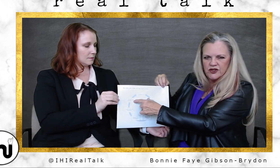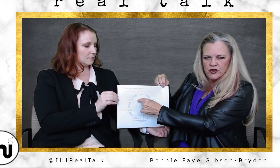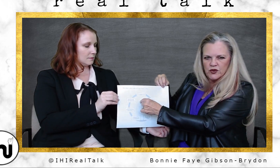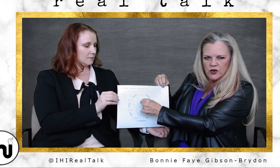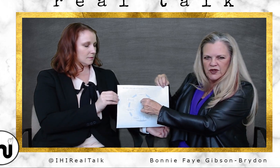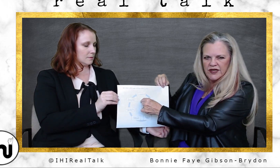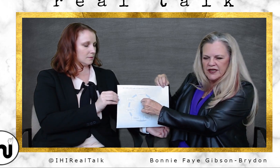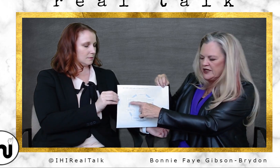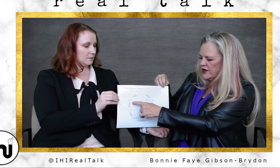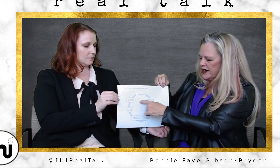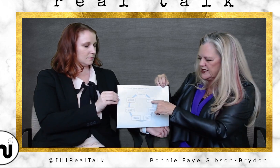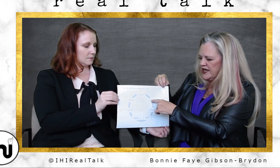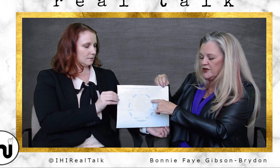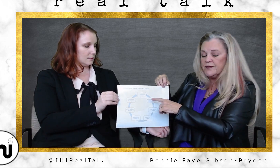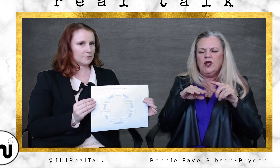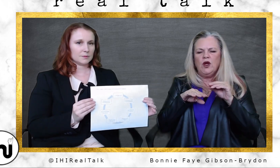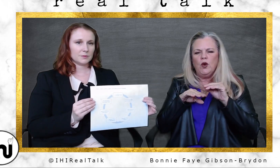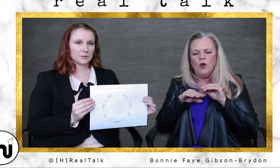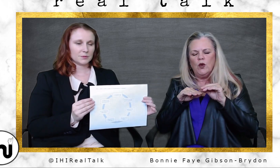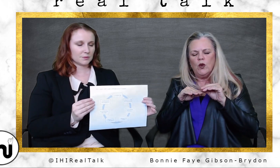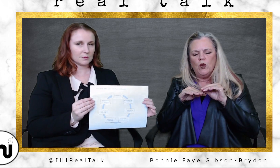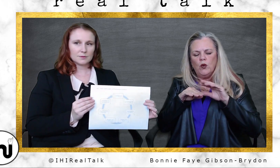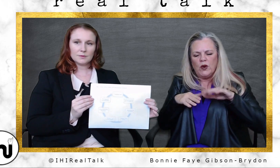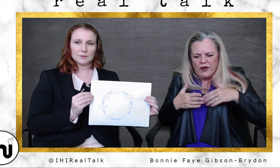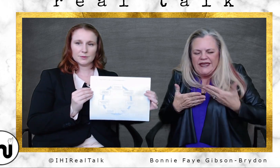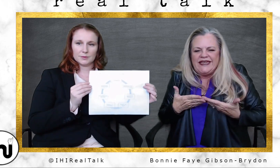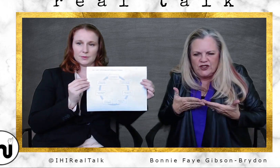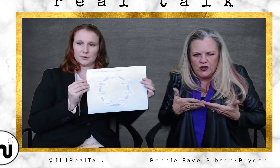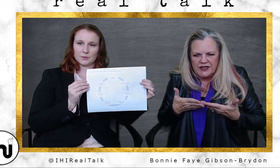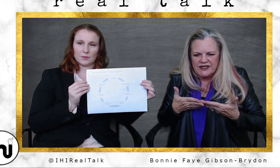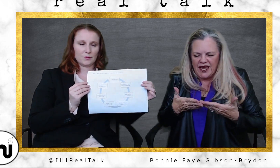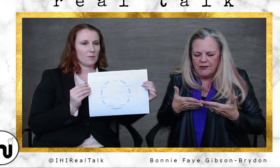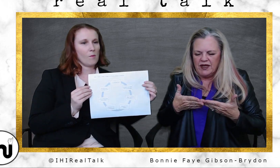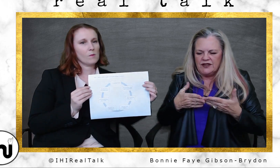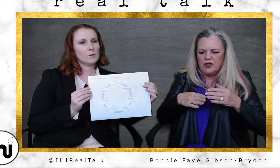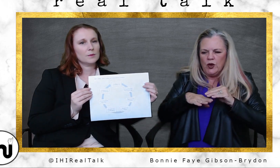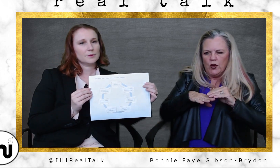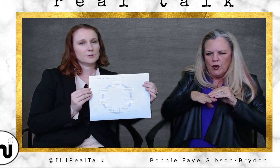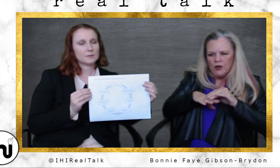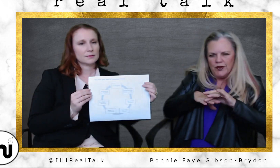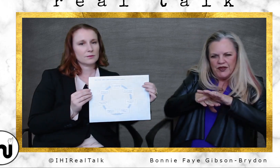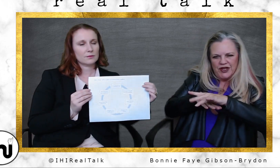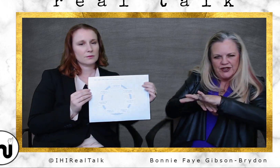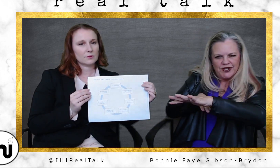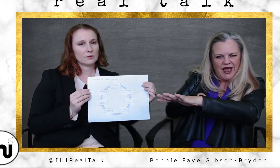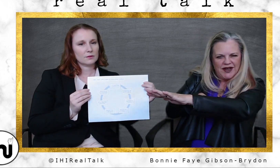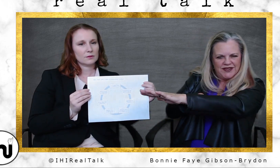to interact together. When we get to an assignment, there's a lot of this